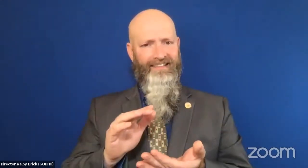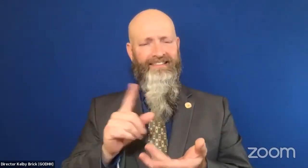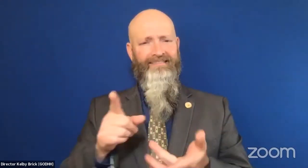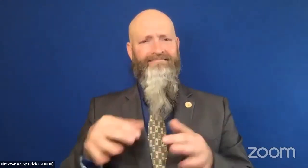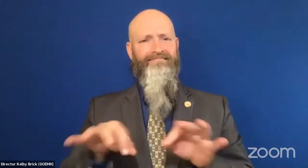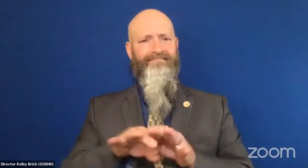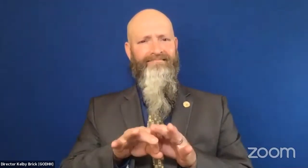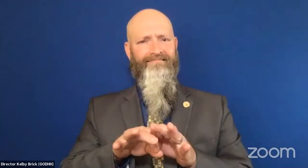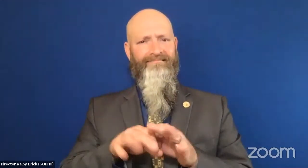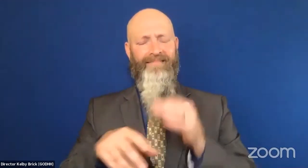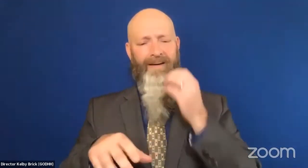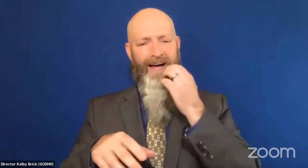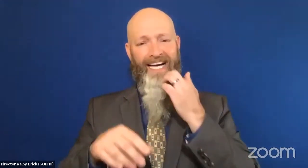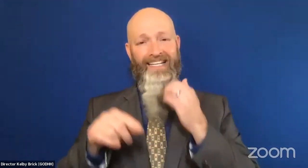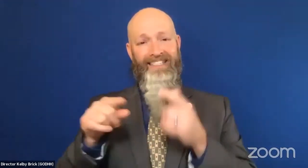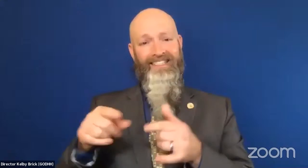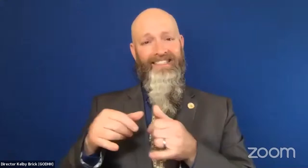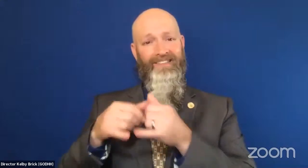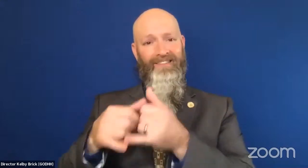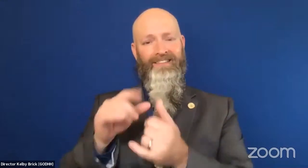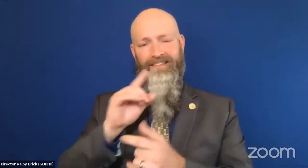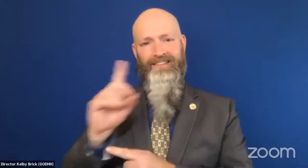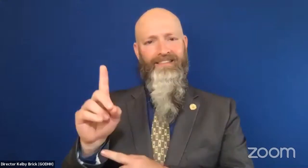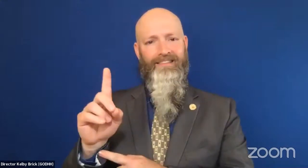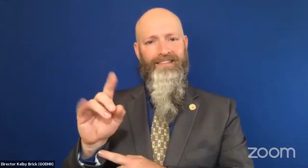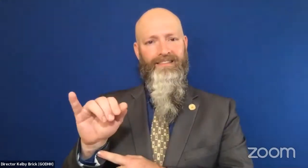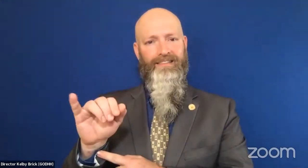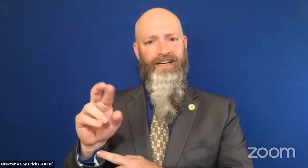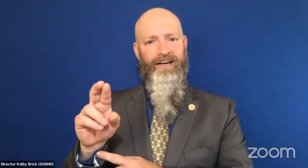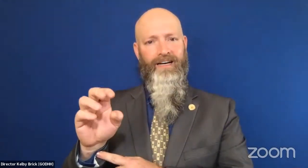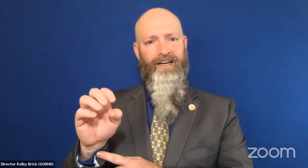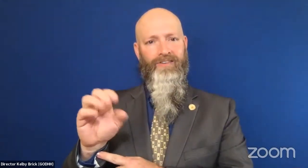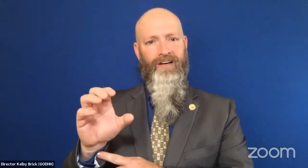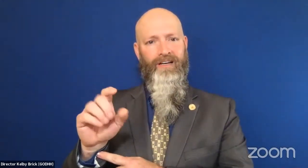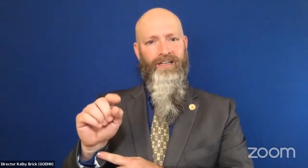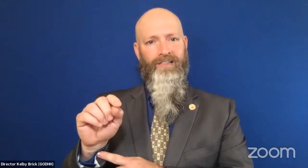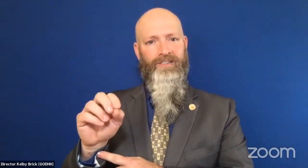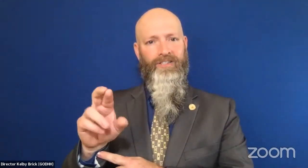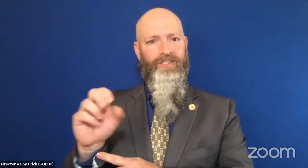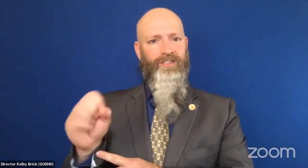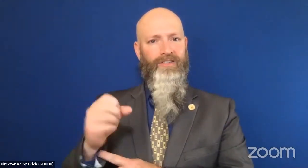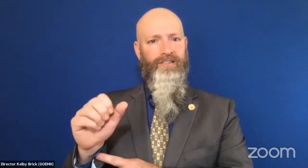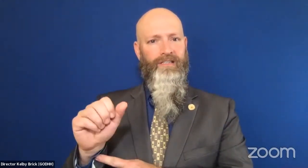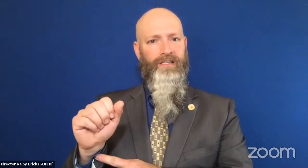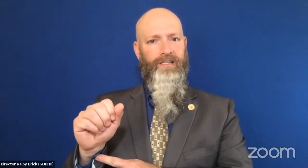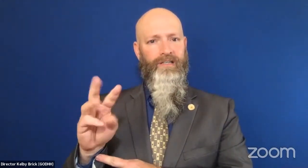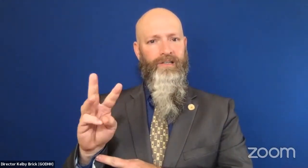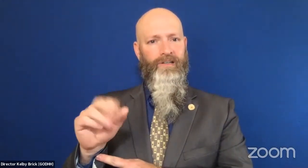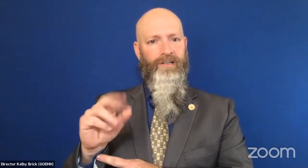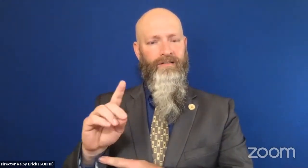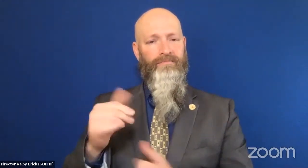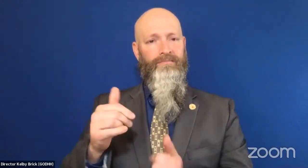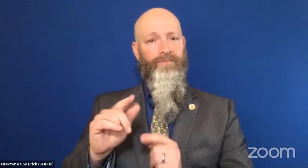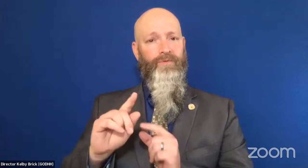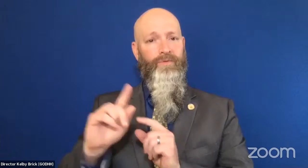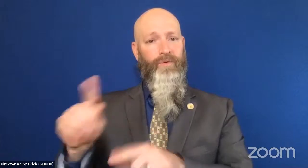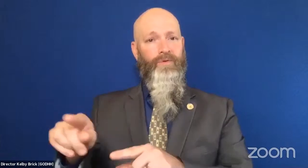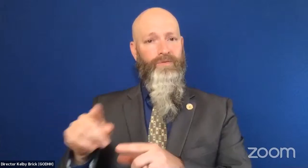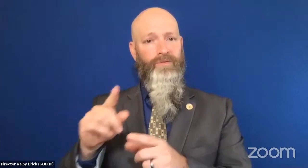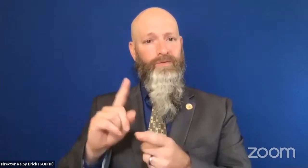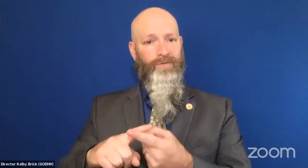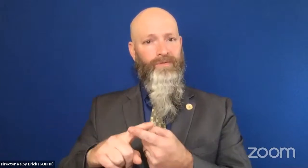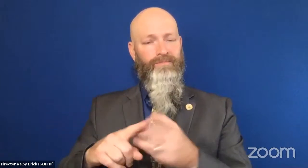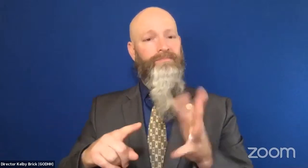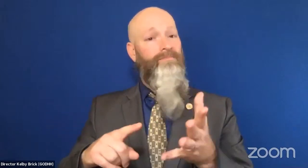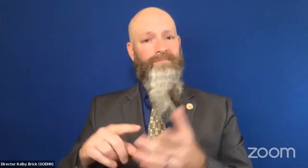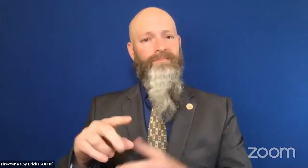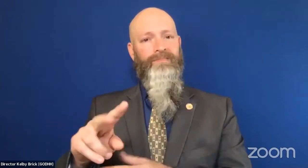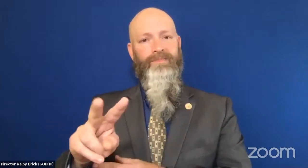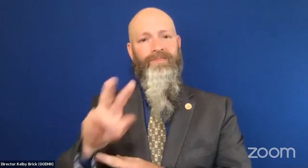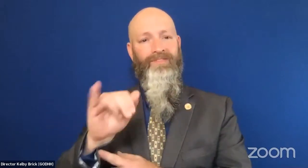is last but definitely not least. This award is the Director's Award. This award is going